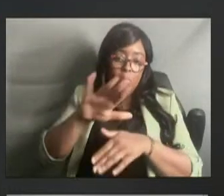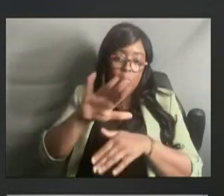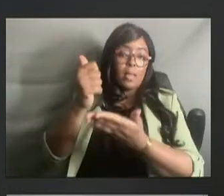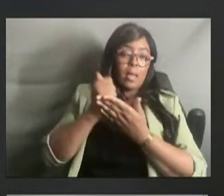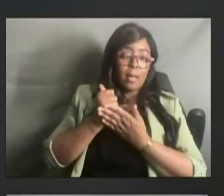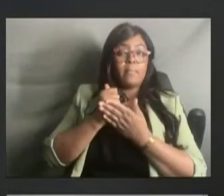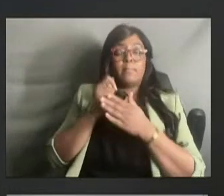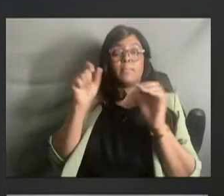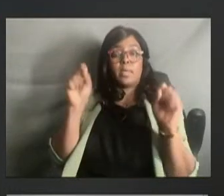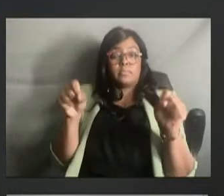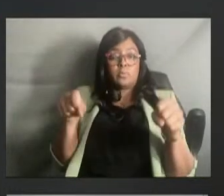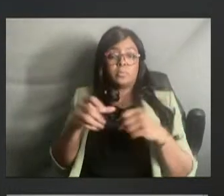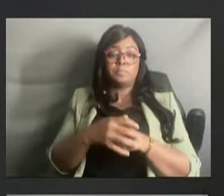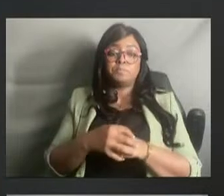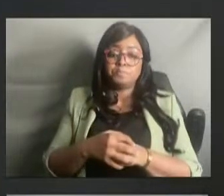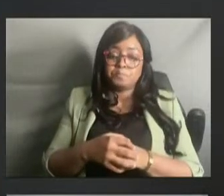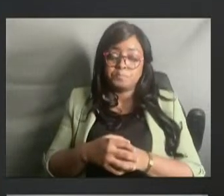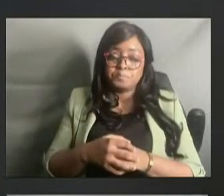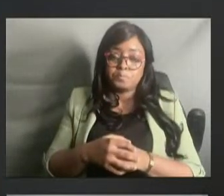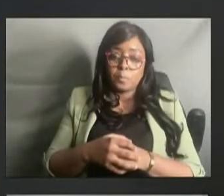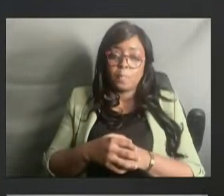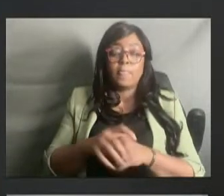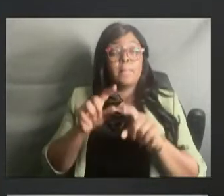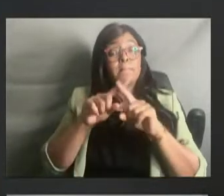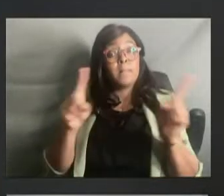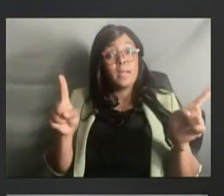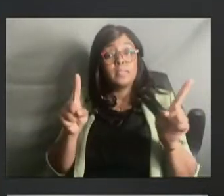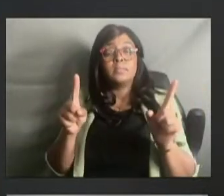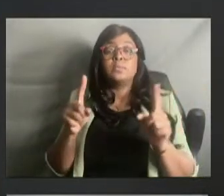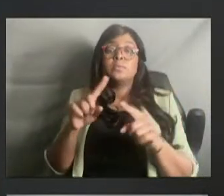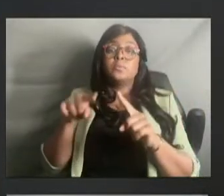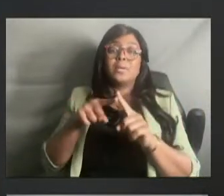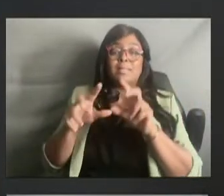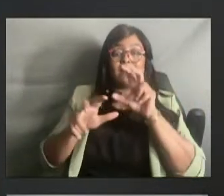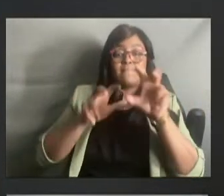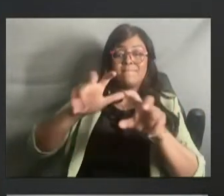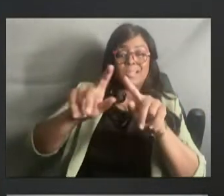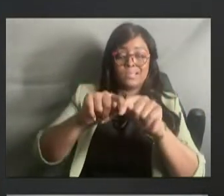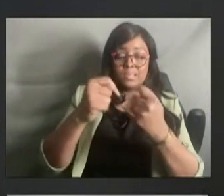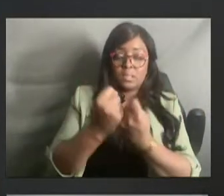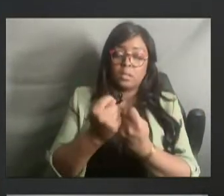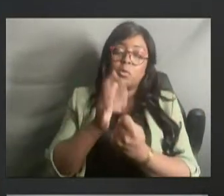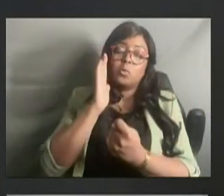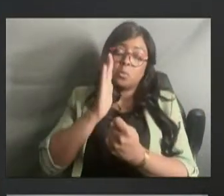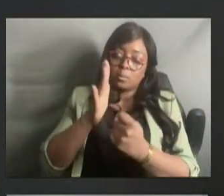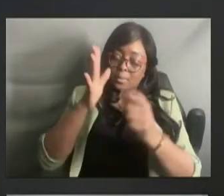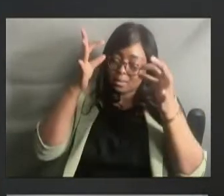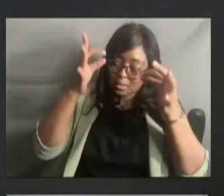to do. And we need all the help